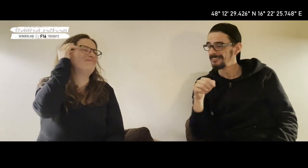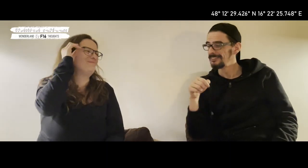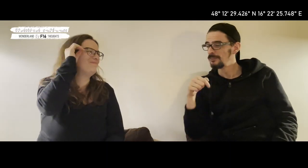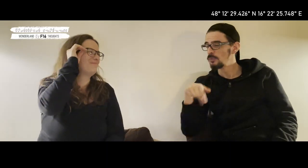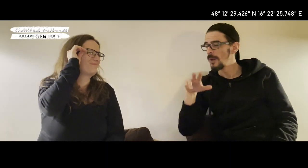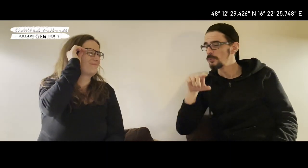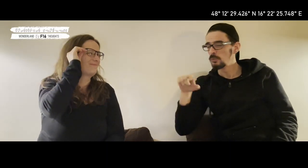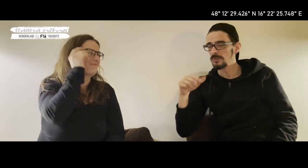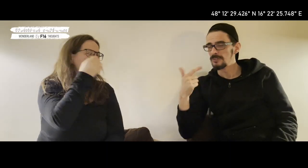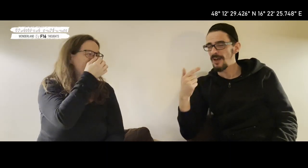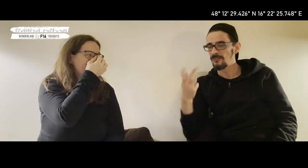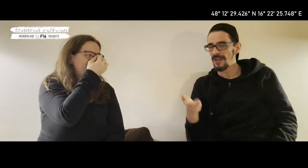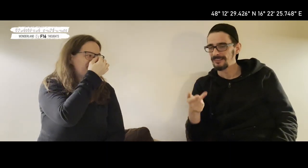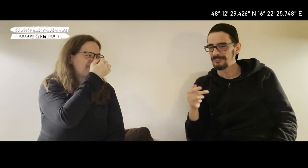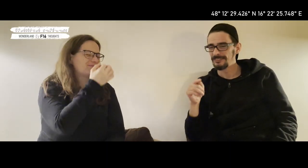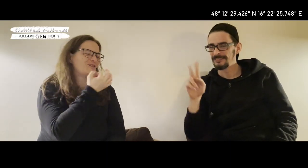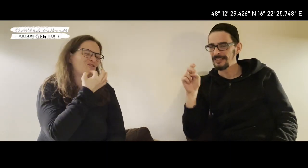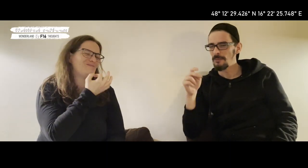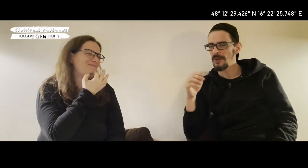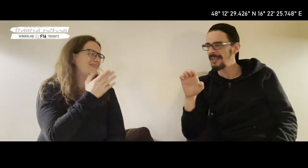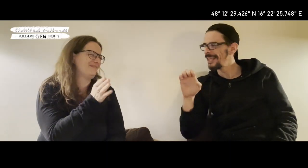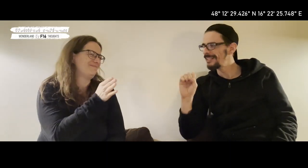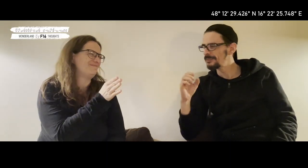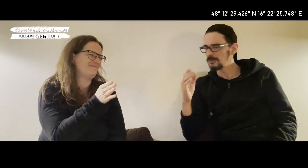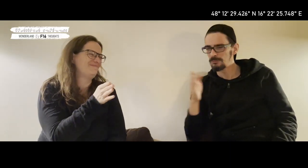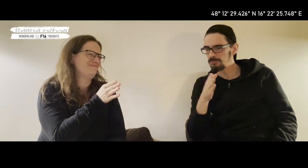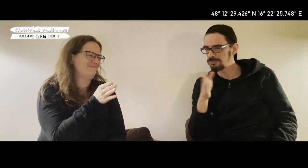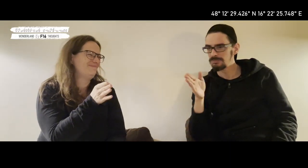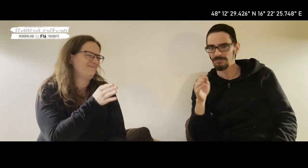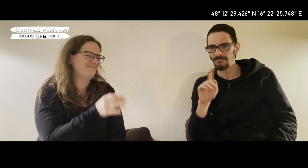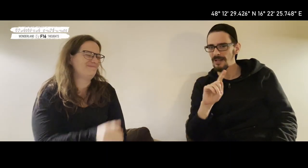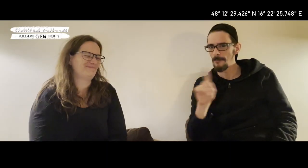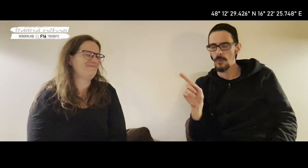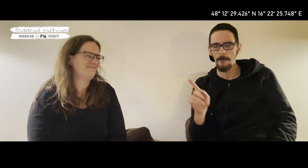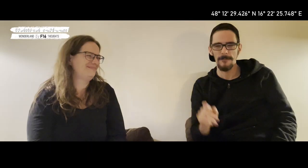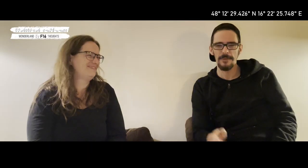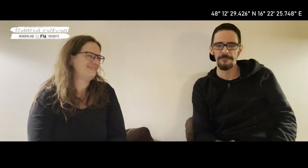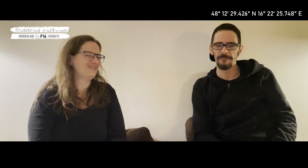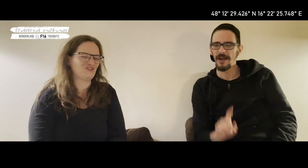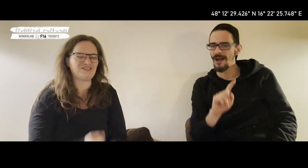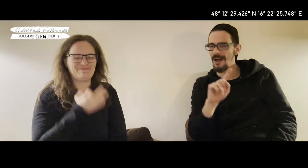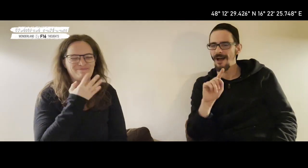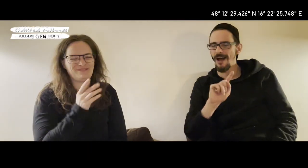and in 1982 esotericism completely differentiated the moral approach.